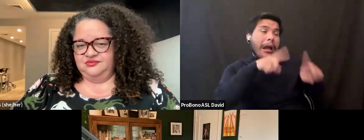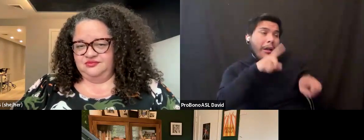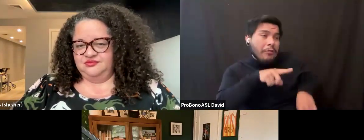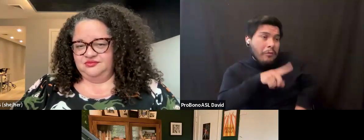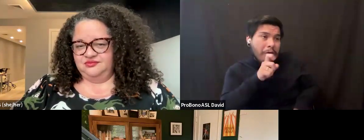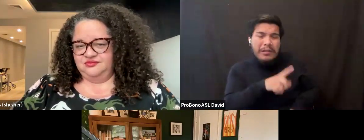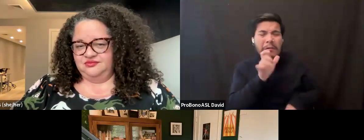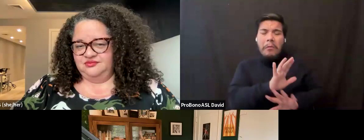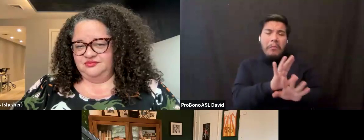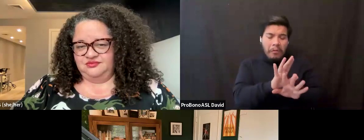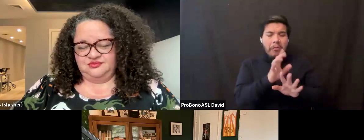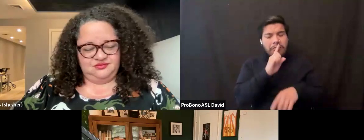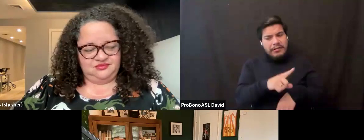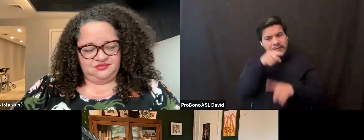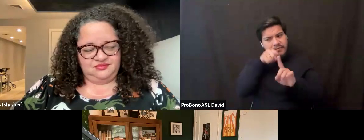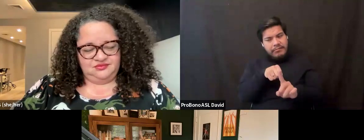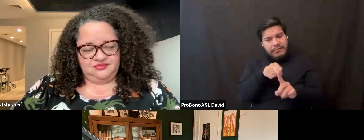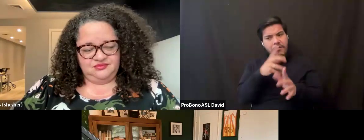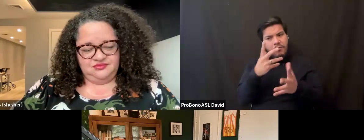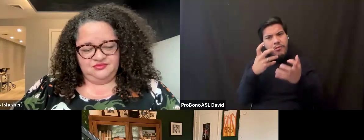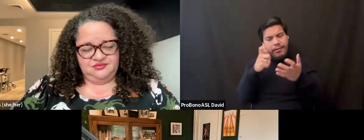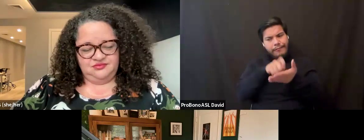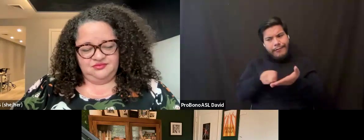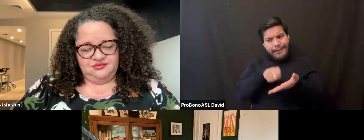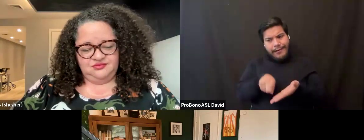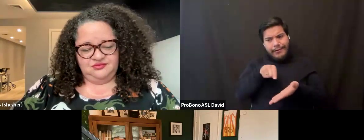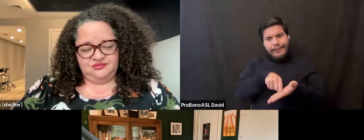But I wanted to do writing that was sort of corrective,